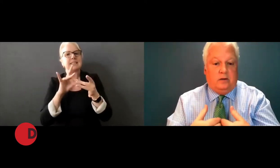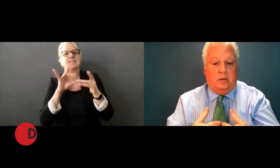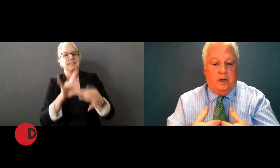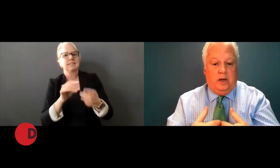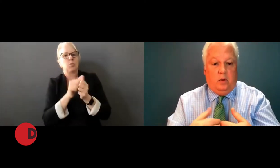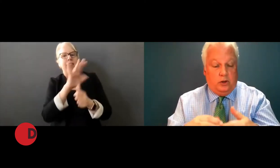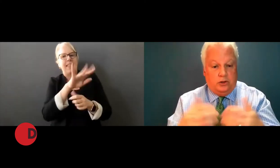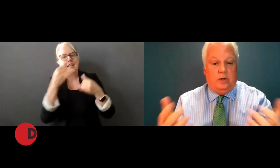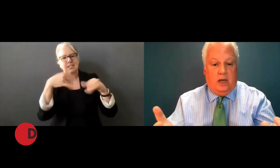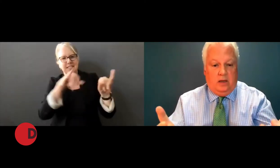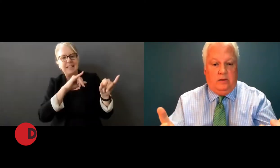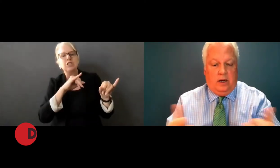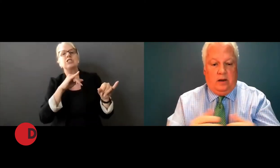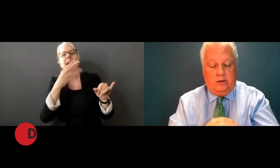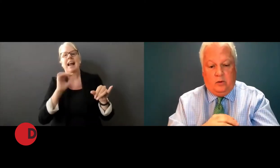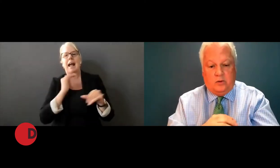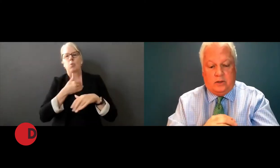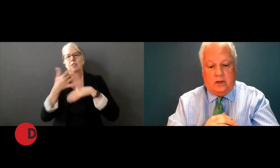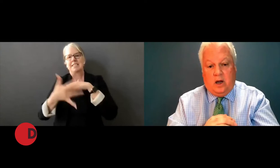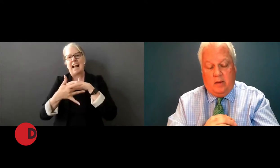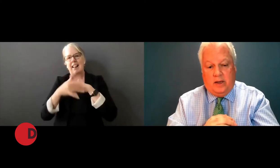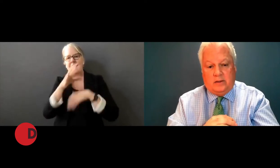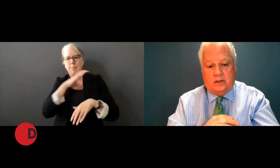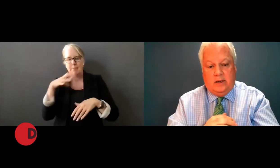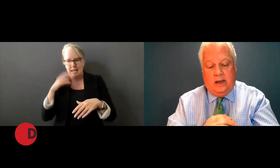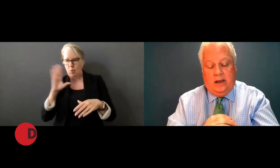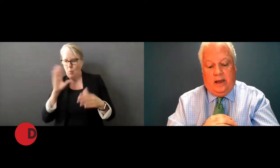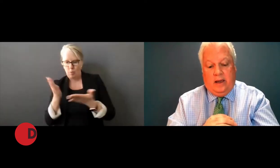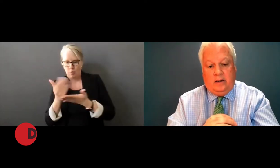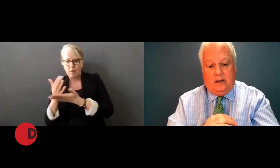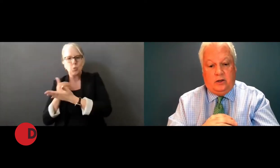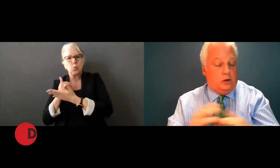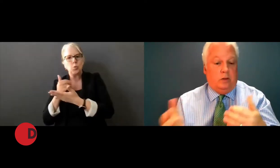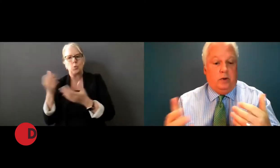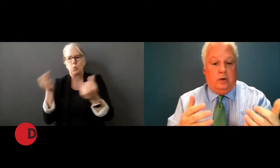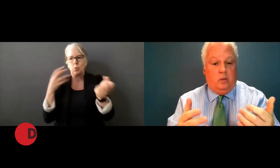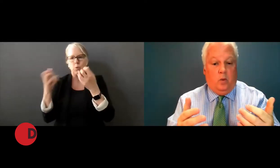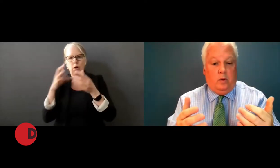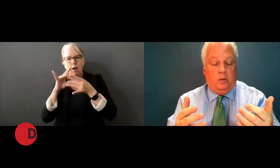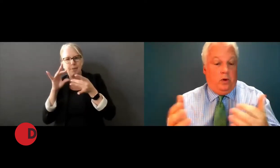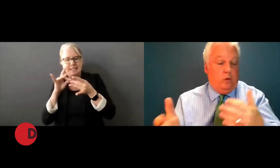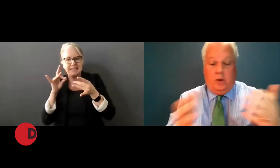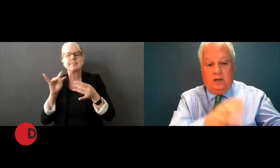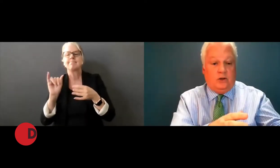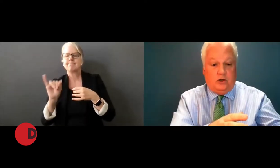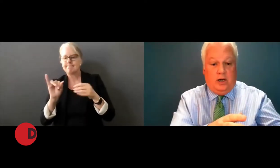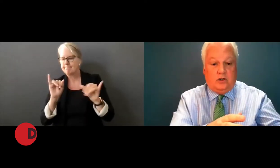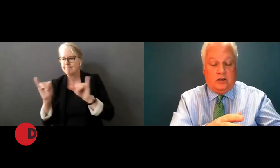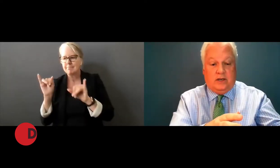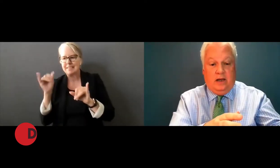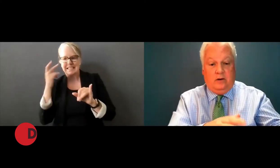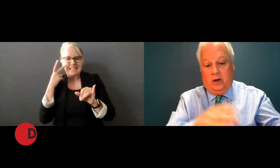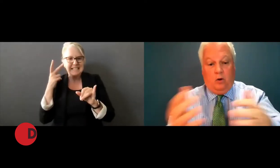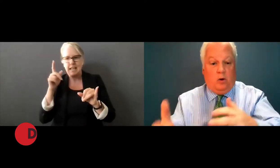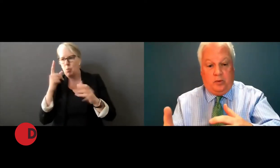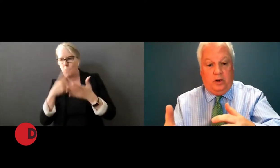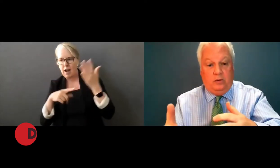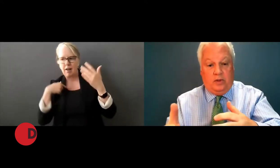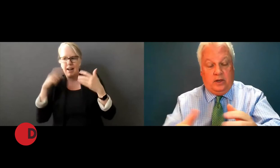on that standard and our technical committee will review comments to see what changes need to be made,